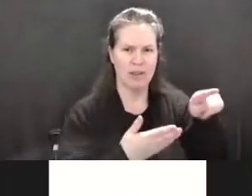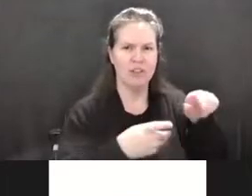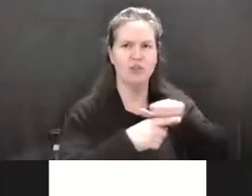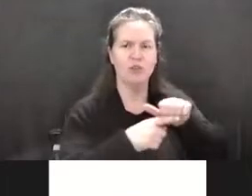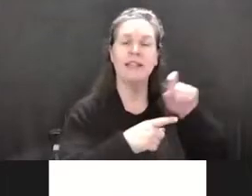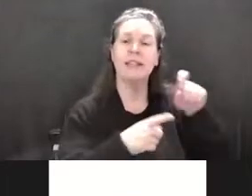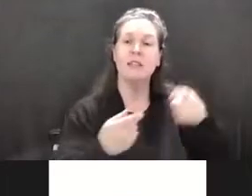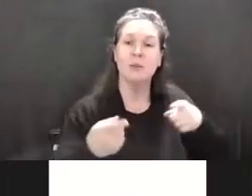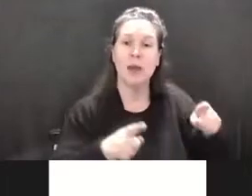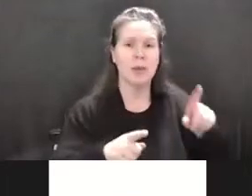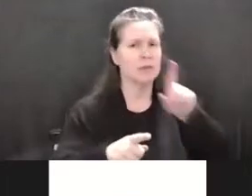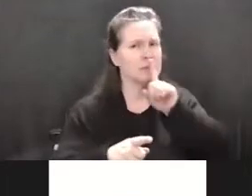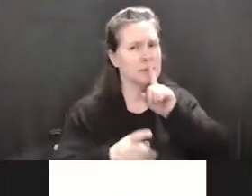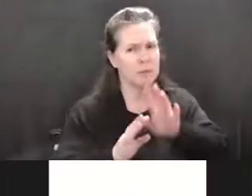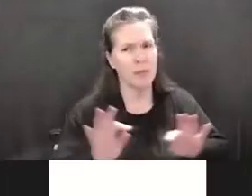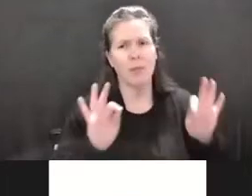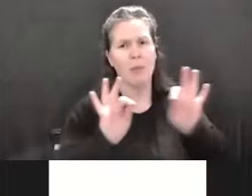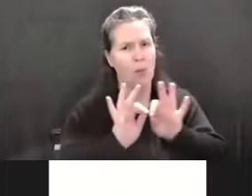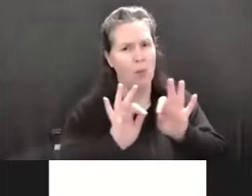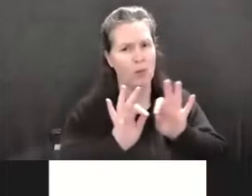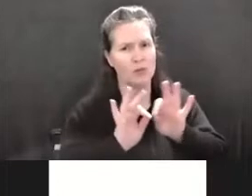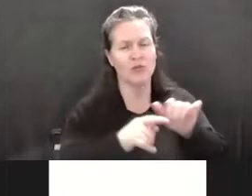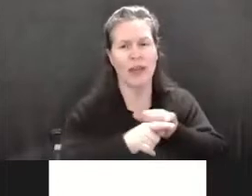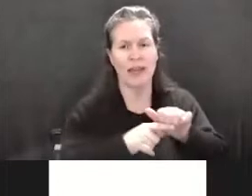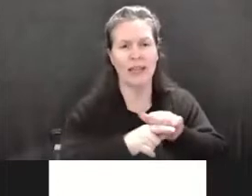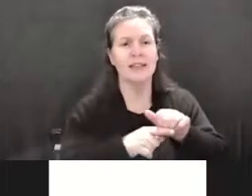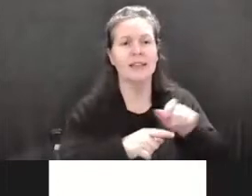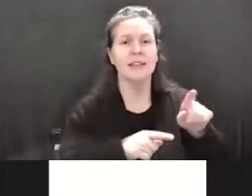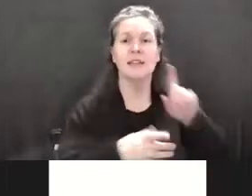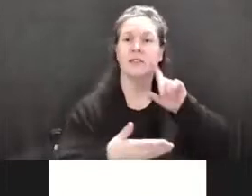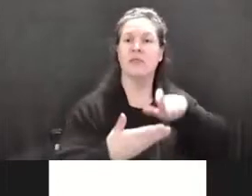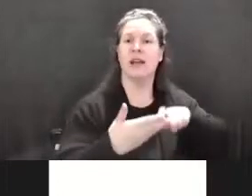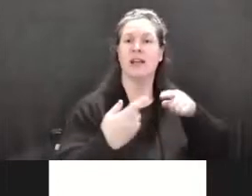and it's very important, and we could recognize that during our listening sessions,